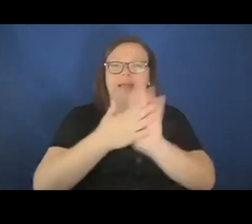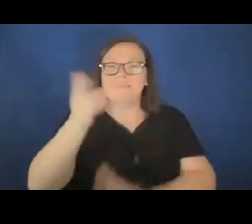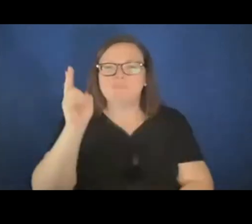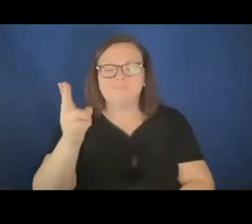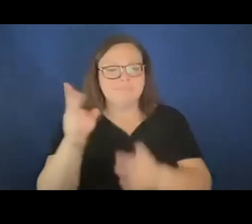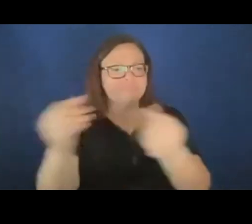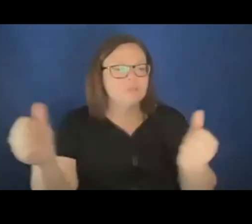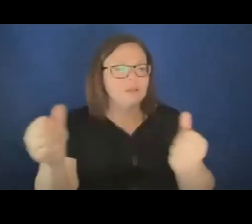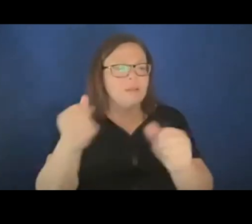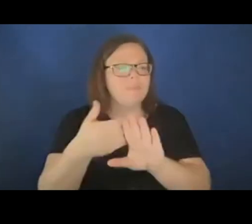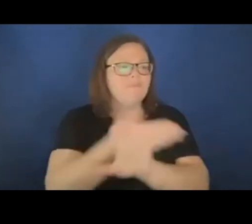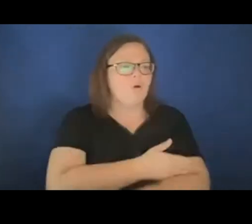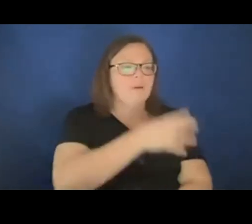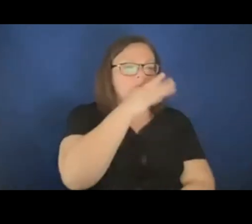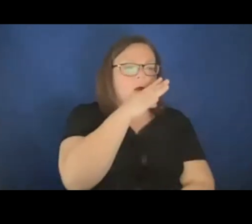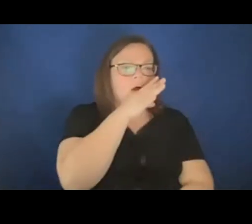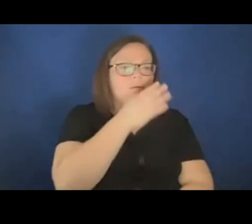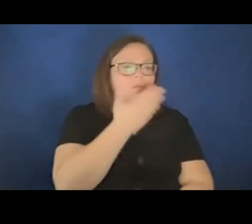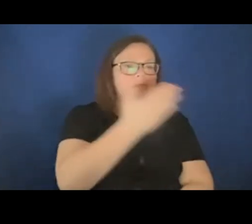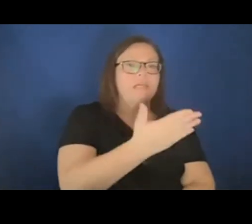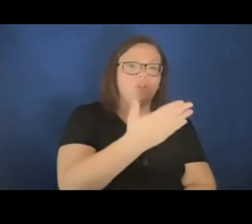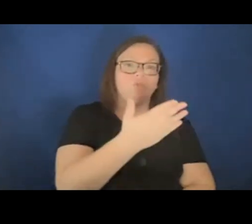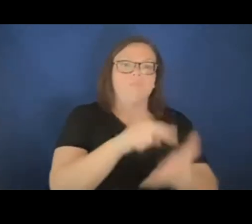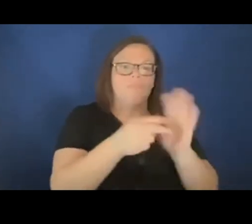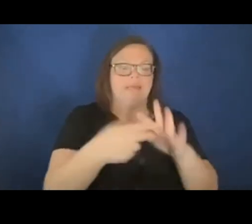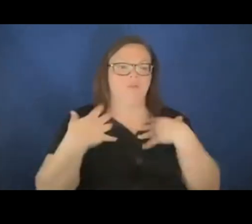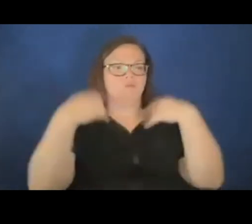before my tongue mistook thank you for survival,